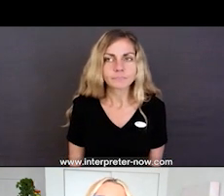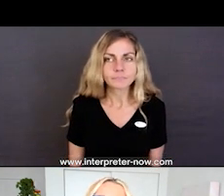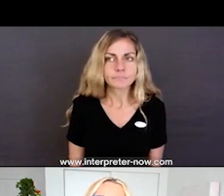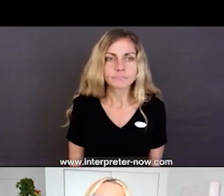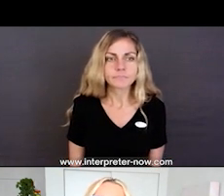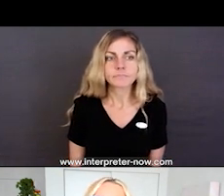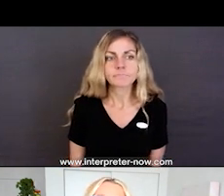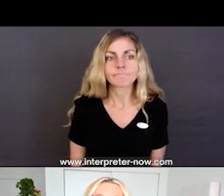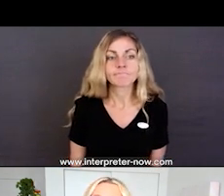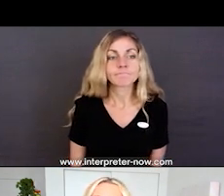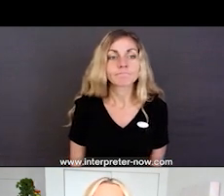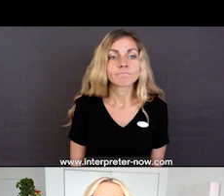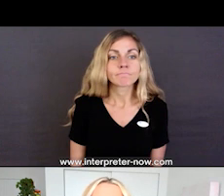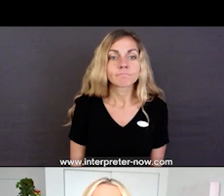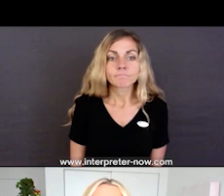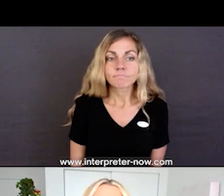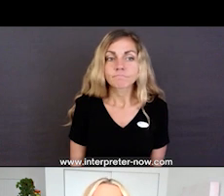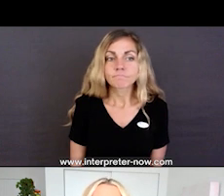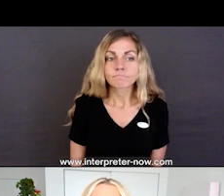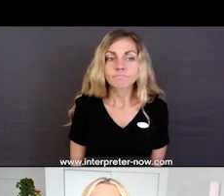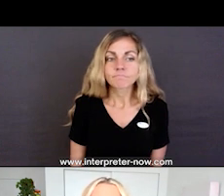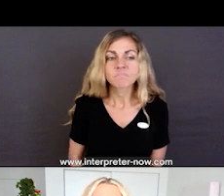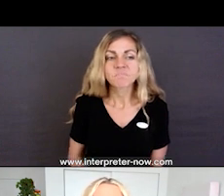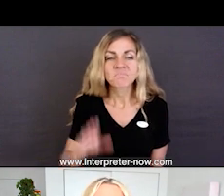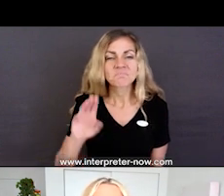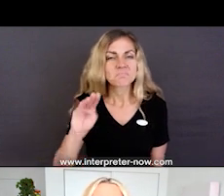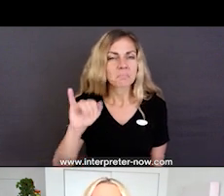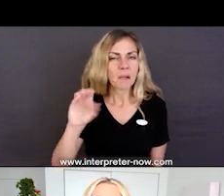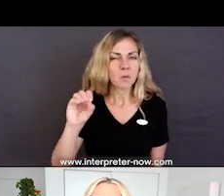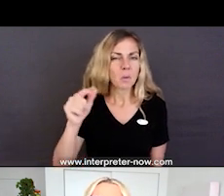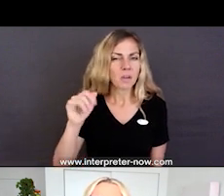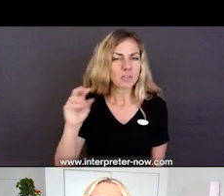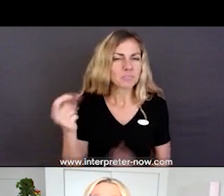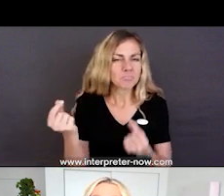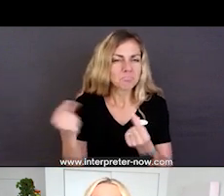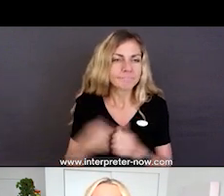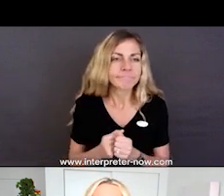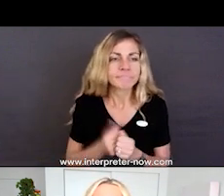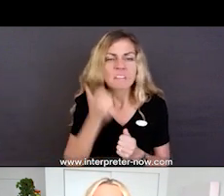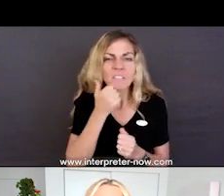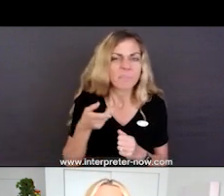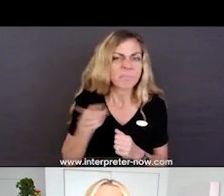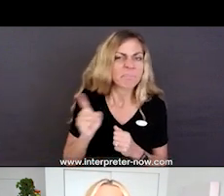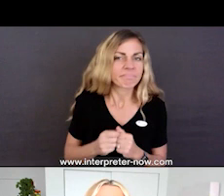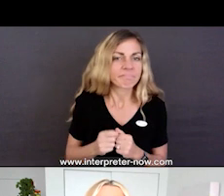Microaggressions in the workplace are: everyday slights, insults, negative verbal and nonverbal communications.